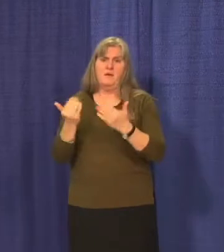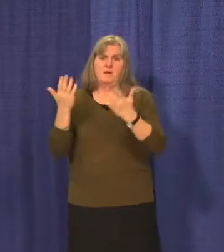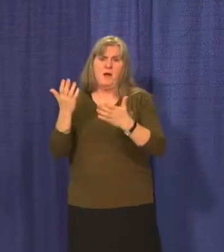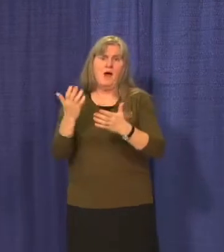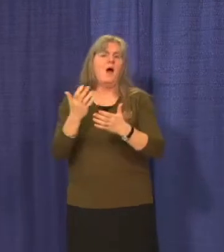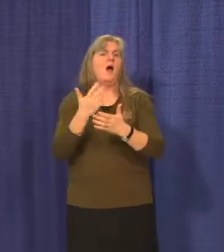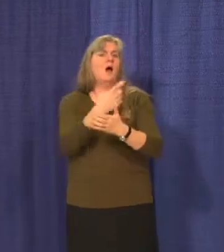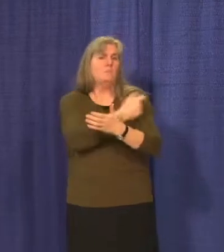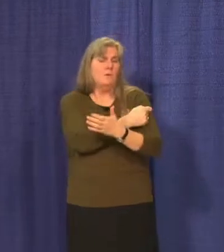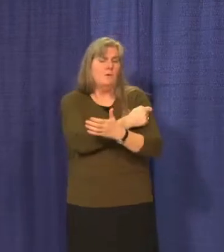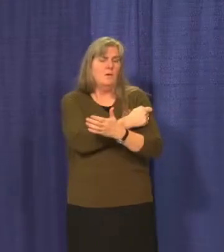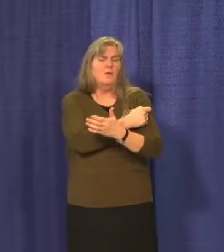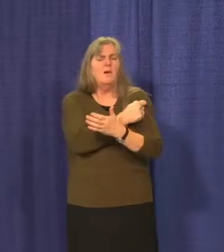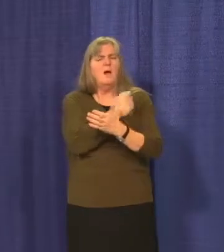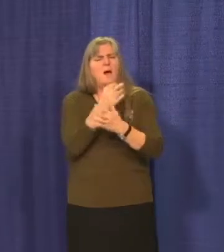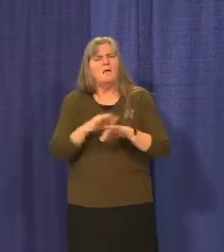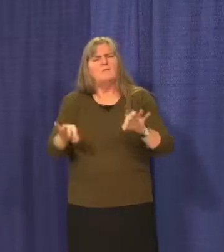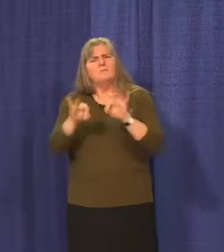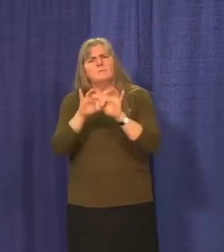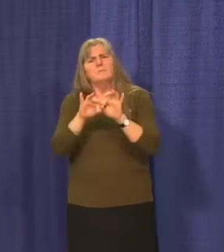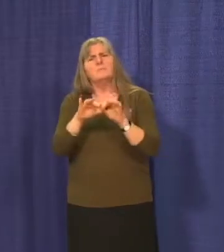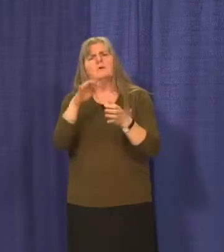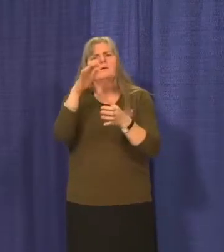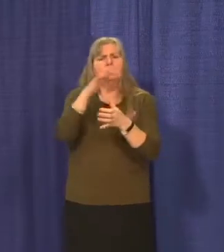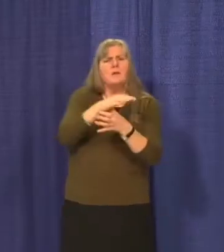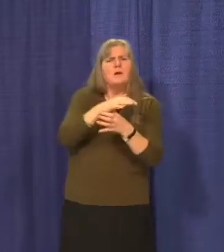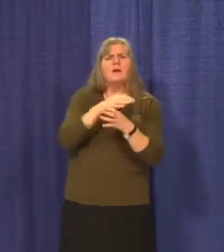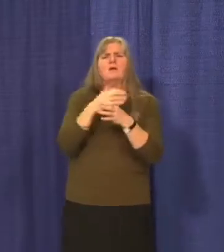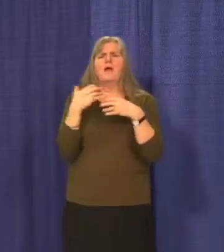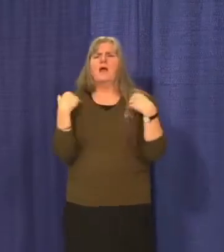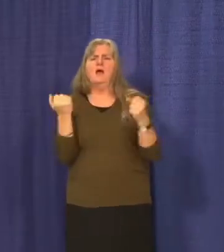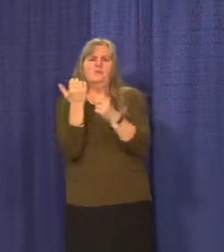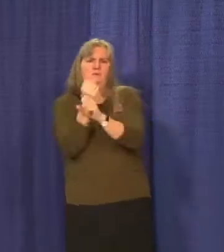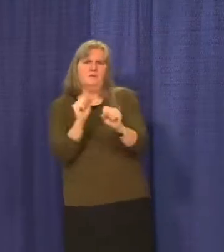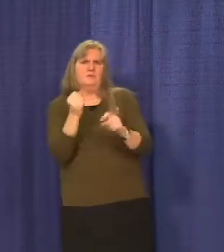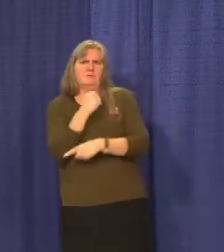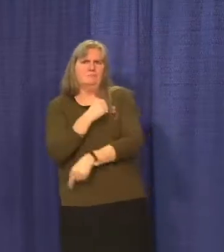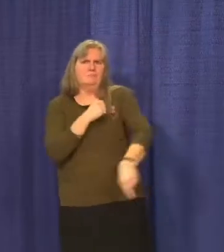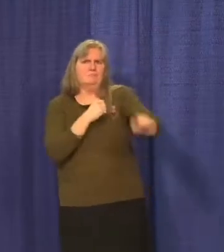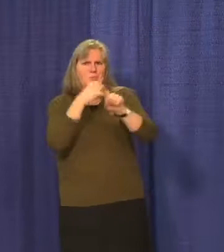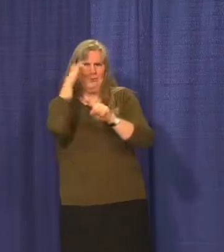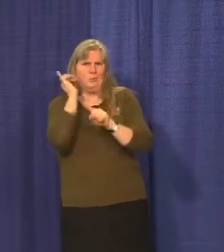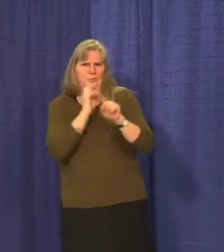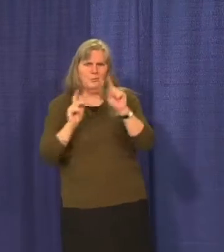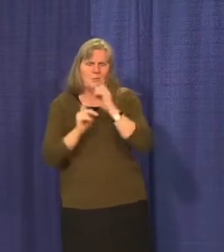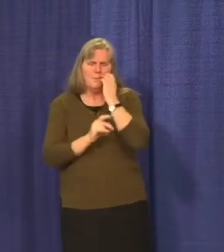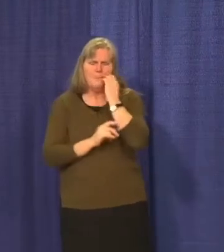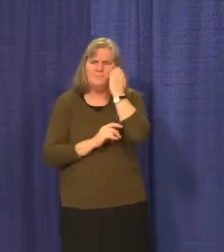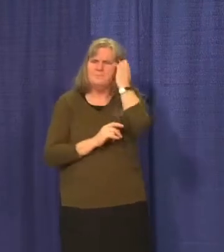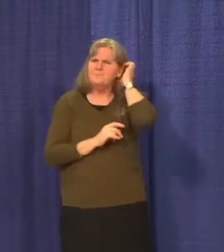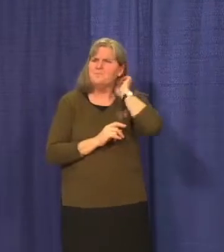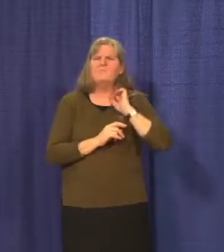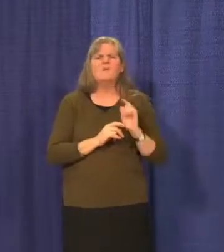while prioritizing the health and safety of Yukoners. As we go forward, we will continue to provide updated